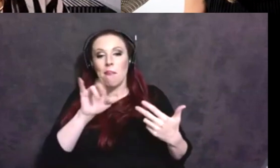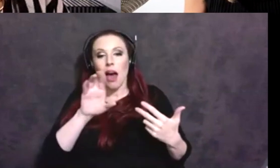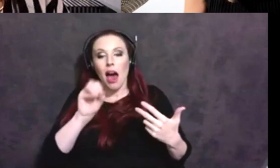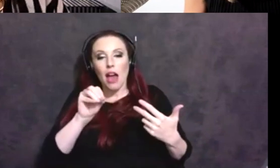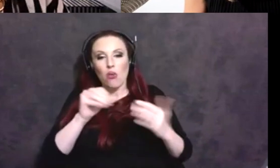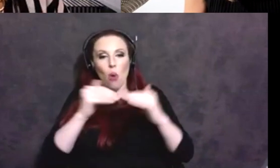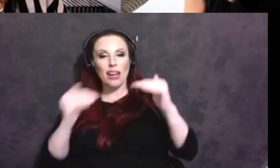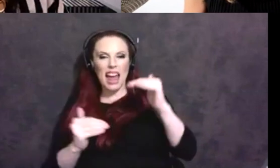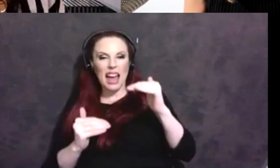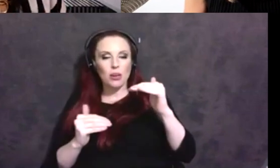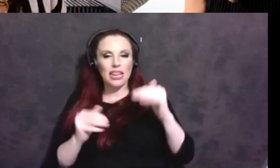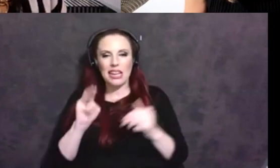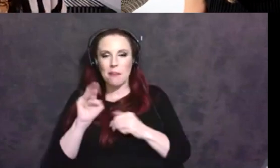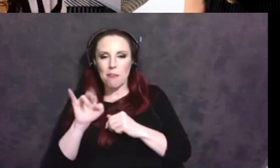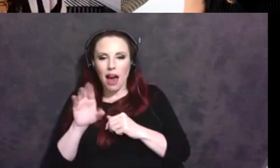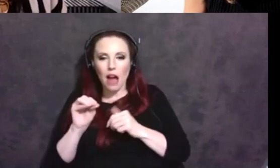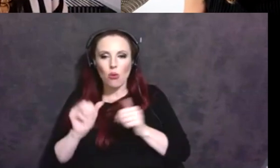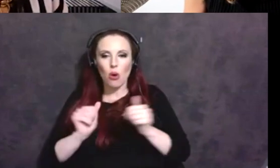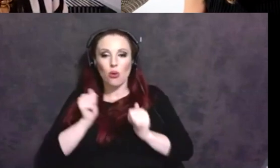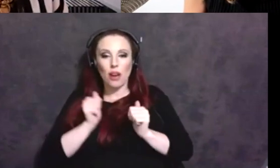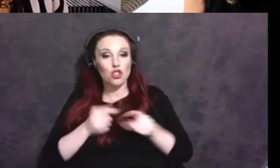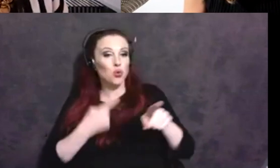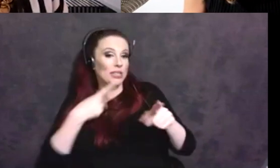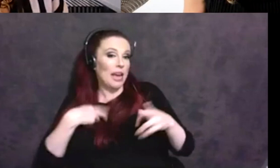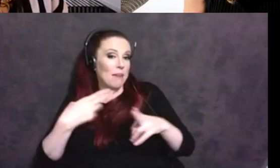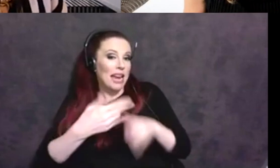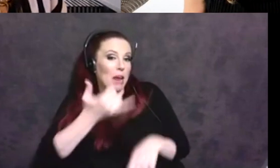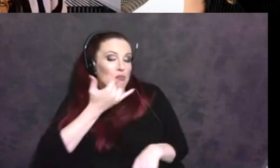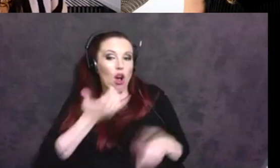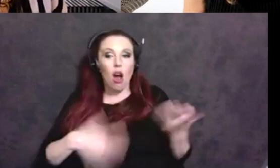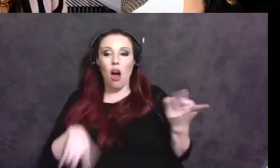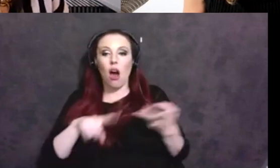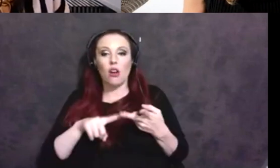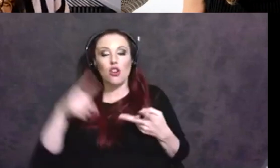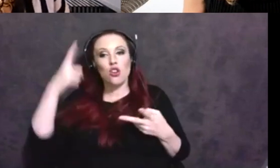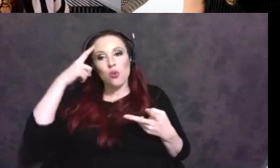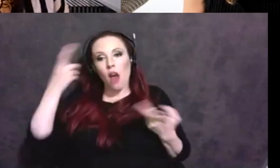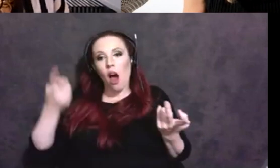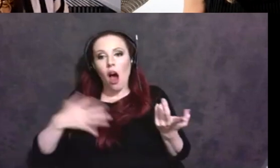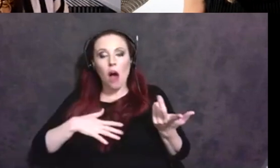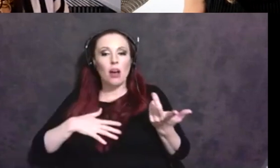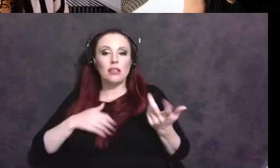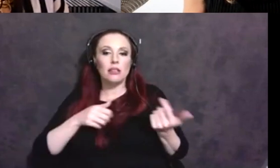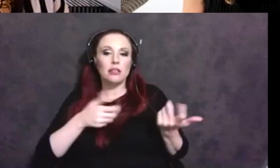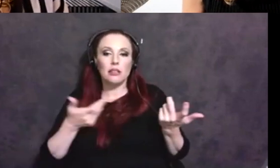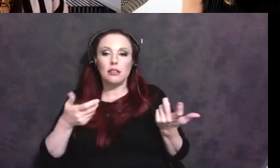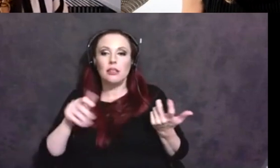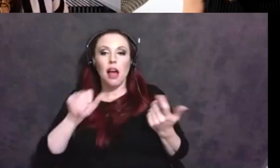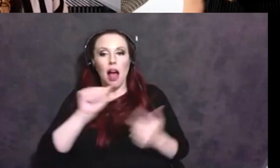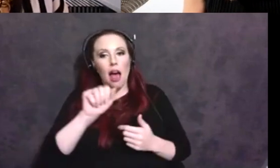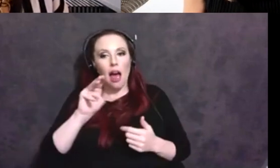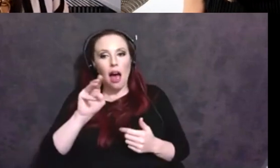will perceive, our nervous system will perceive racist acts, racial bias, micro inequities